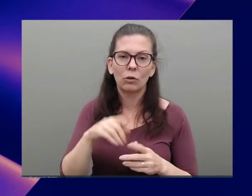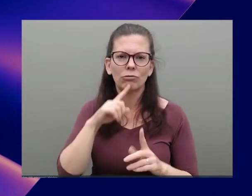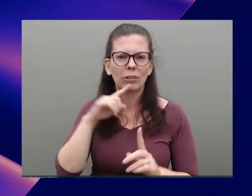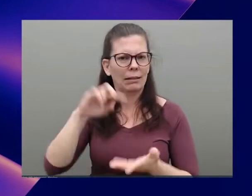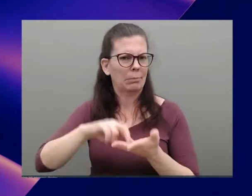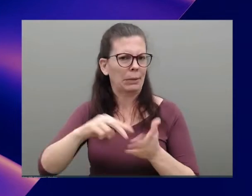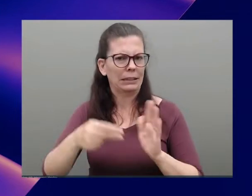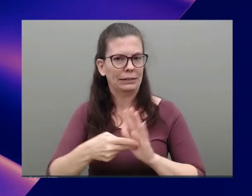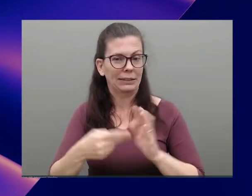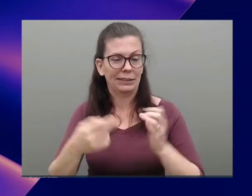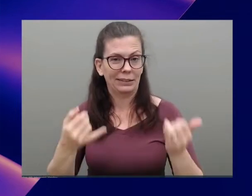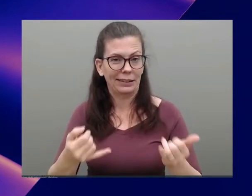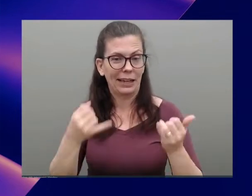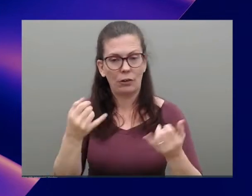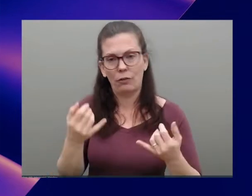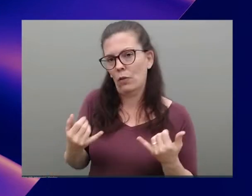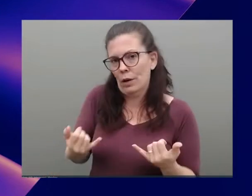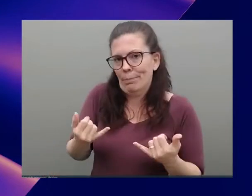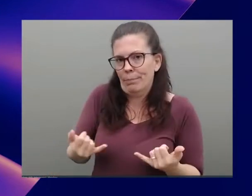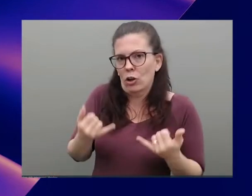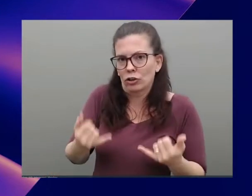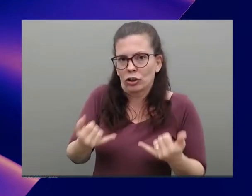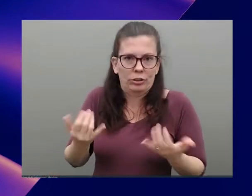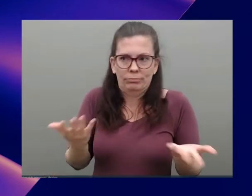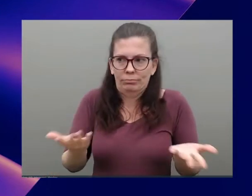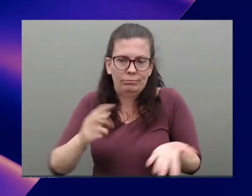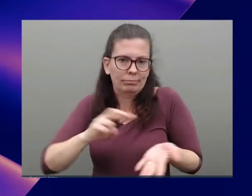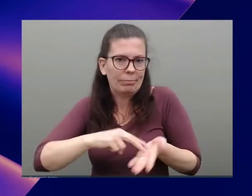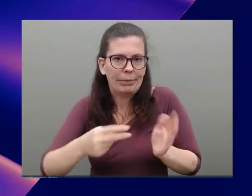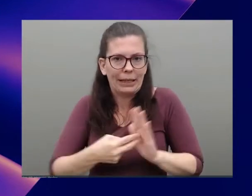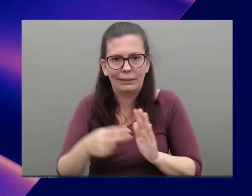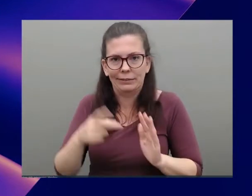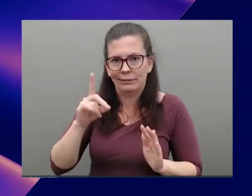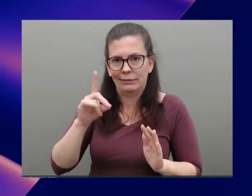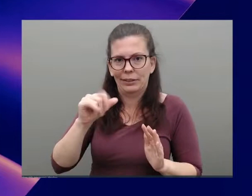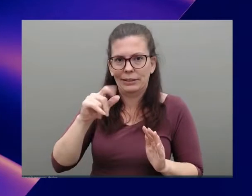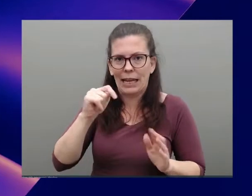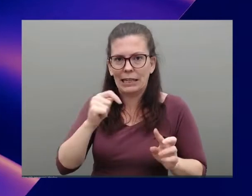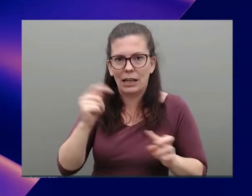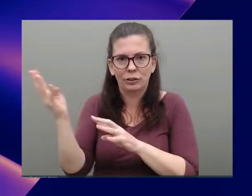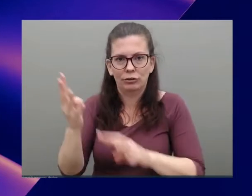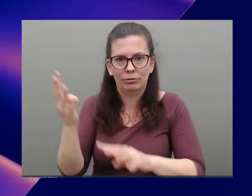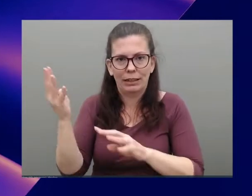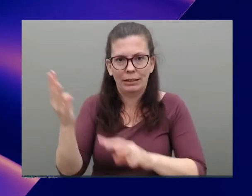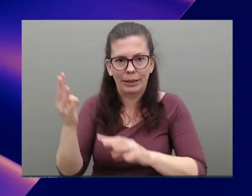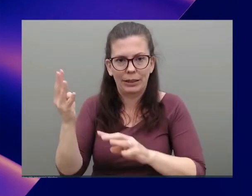in the modern day and age of data streaming? Yeah, I mean, if you look at, right,